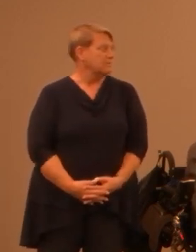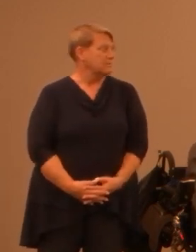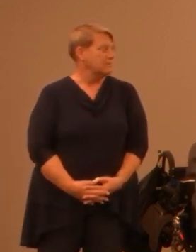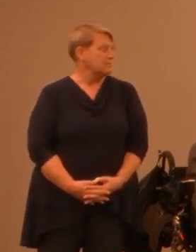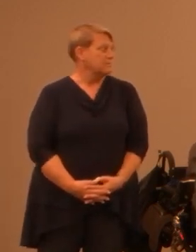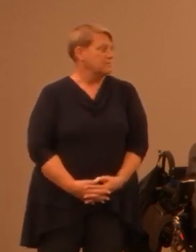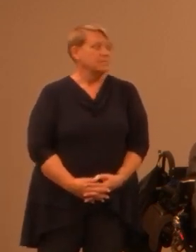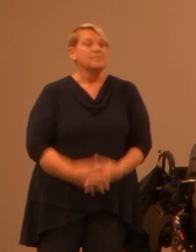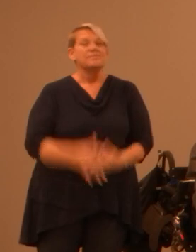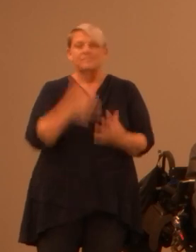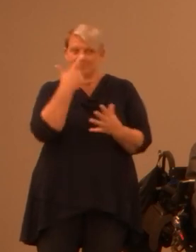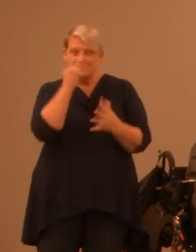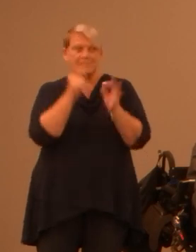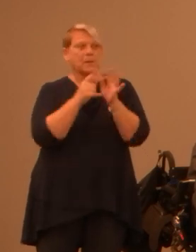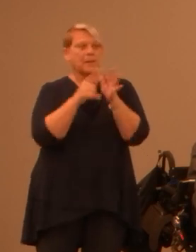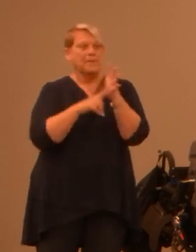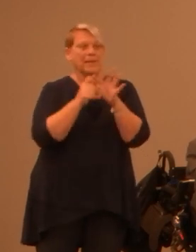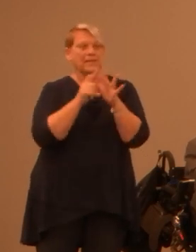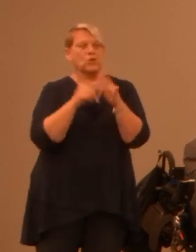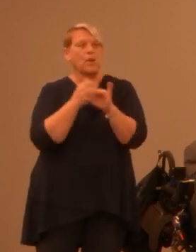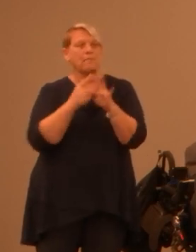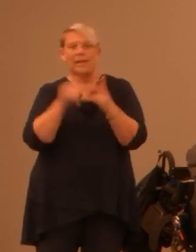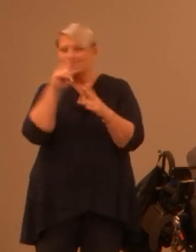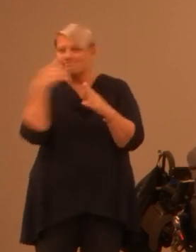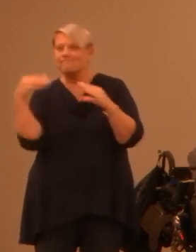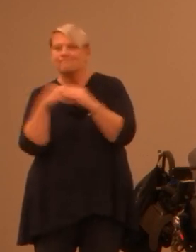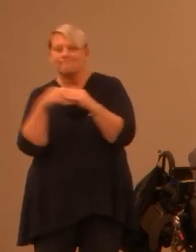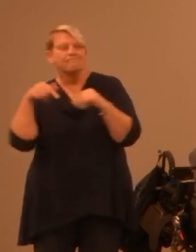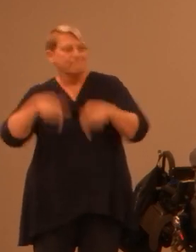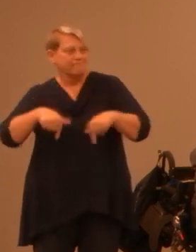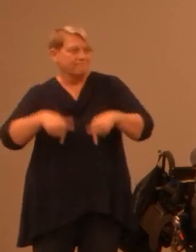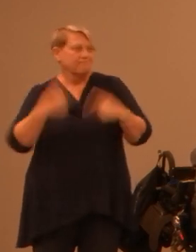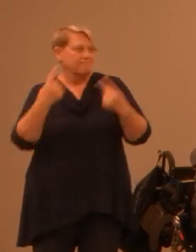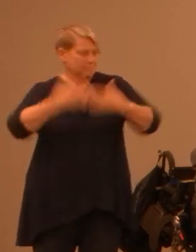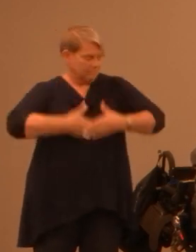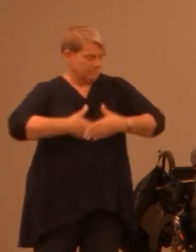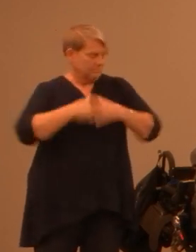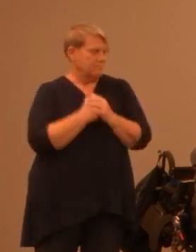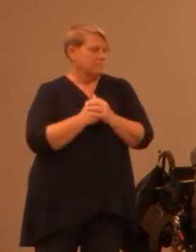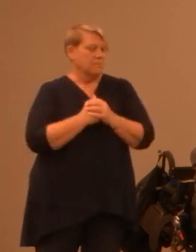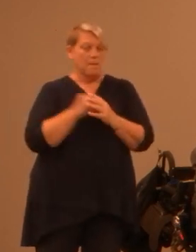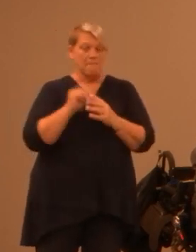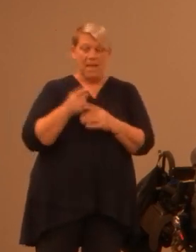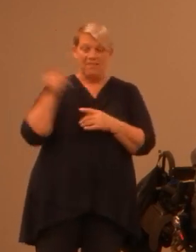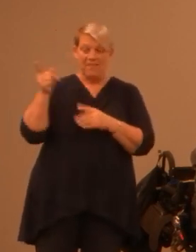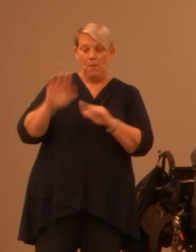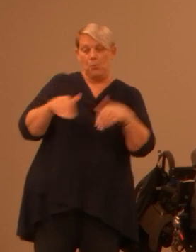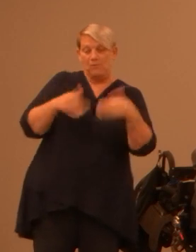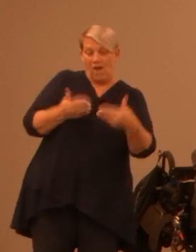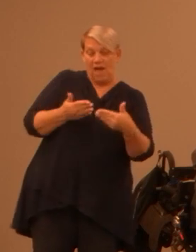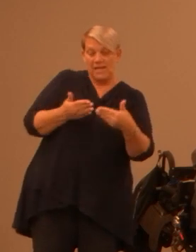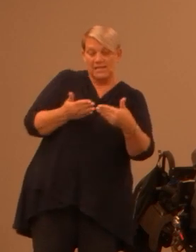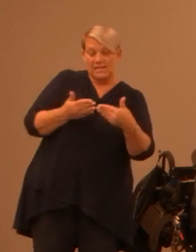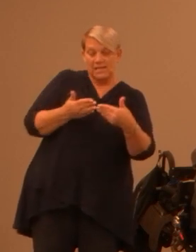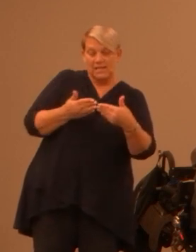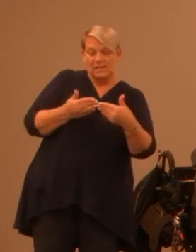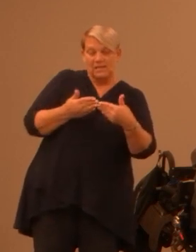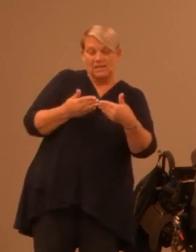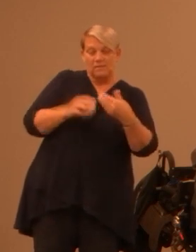Bendigo Bank is not able to be with us tonight so Nick Carter has provided us with a short video.